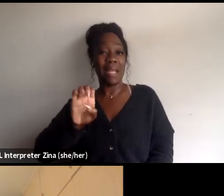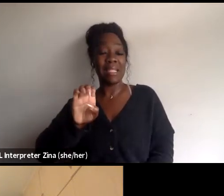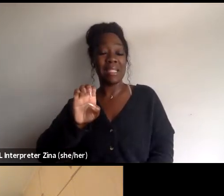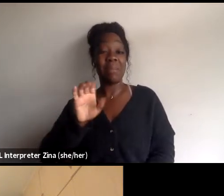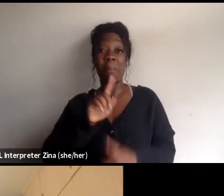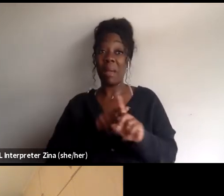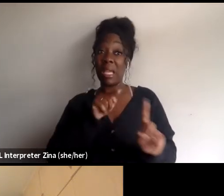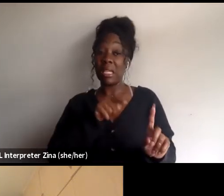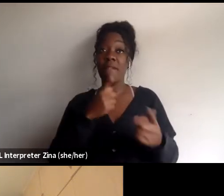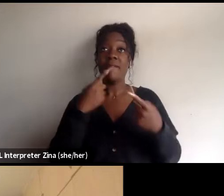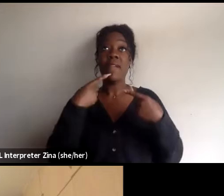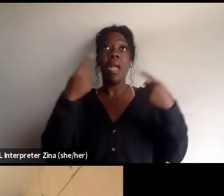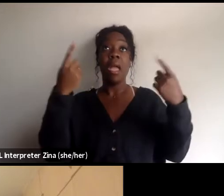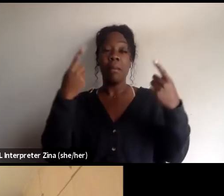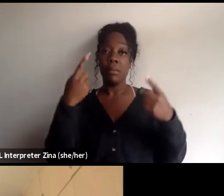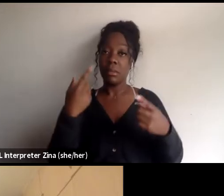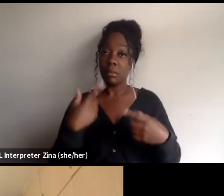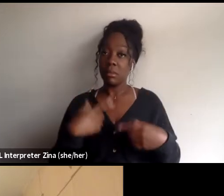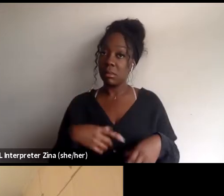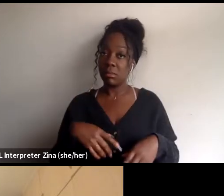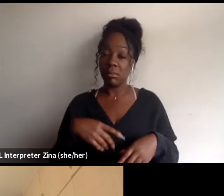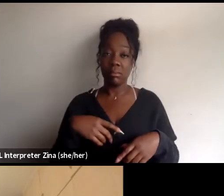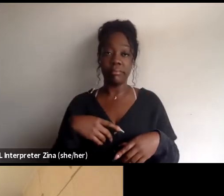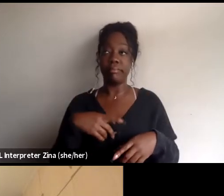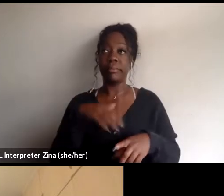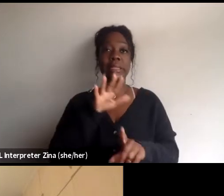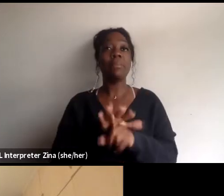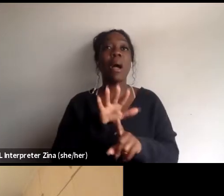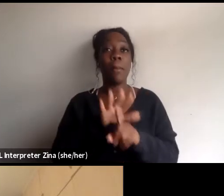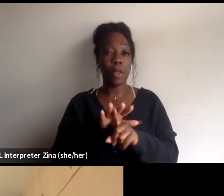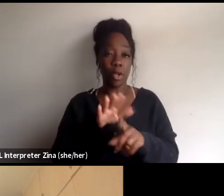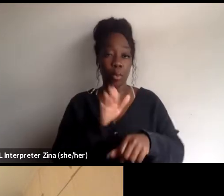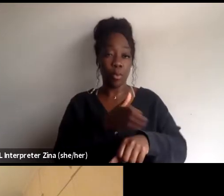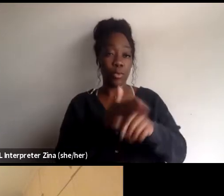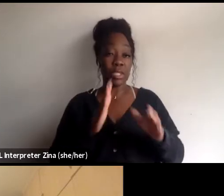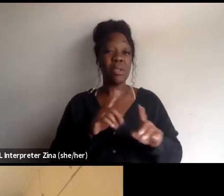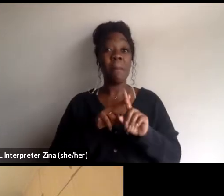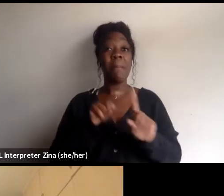They had a youth orchestra with these instruments